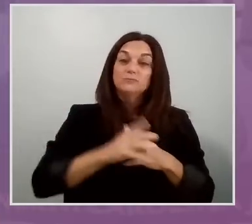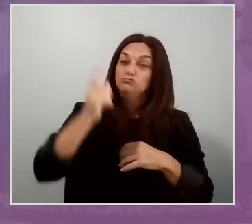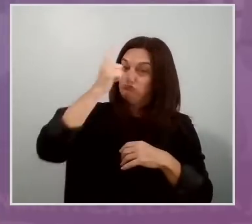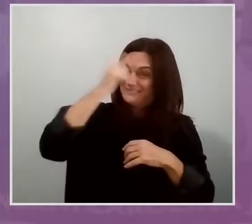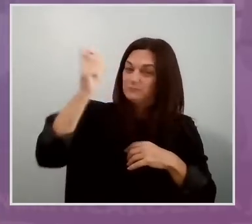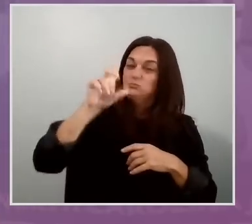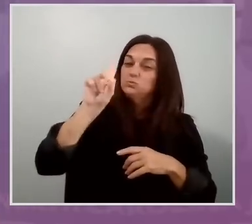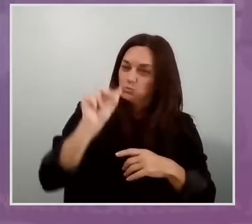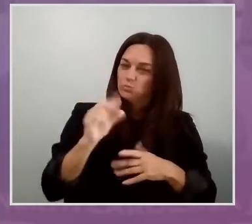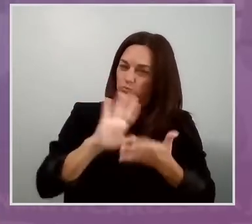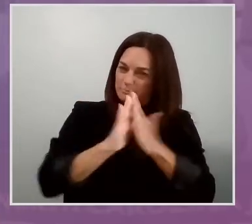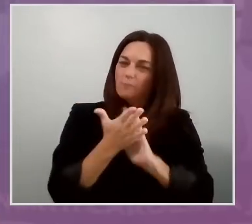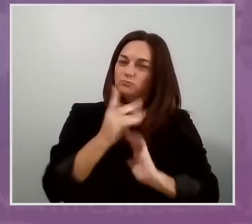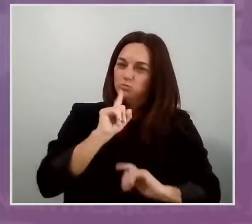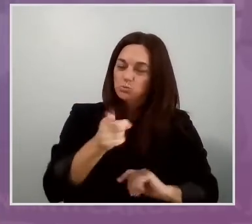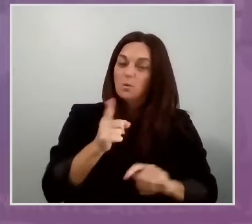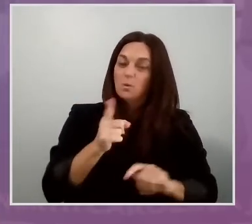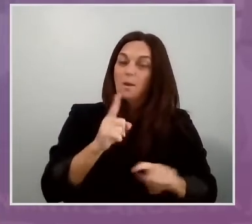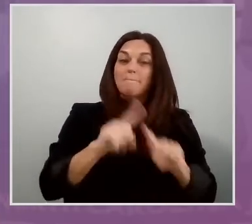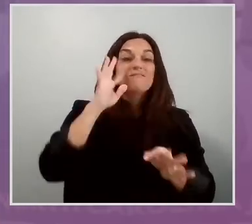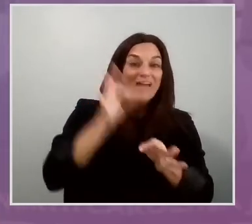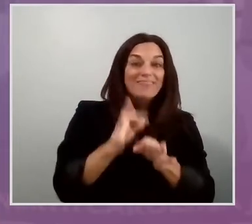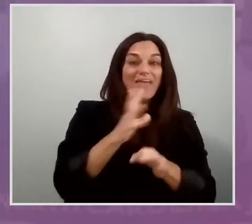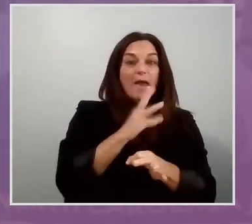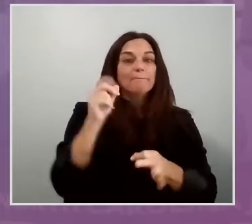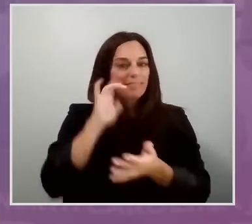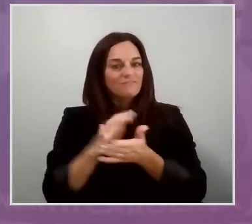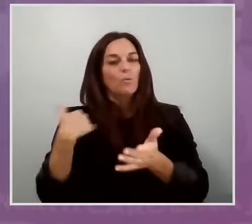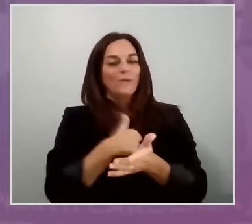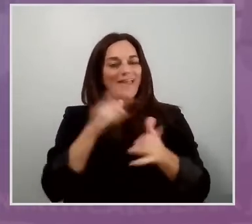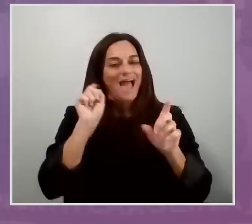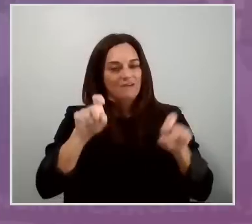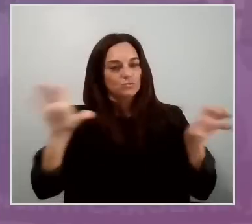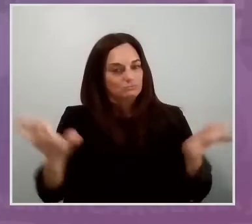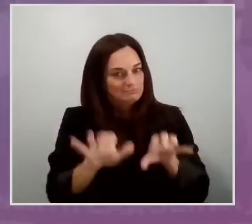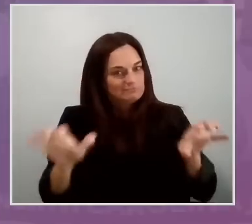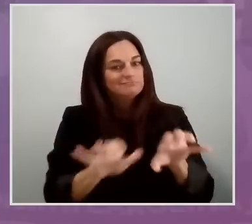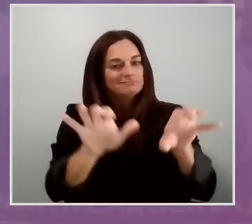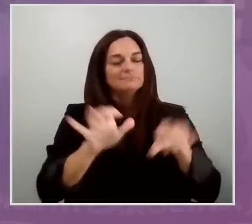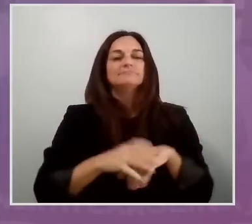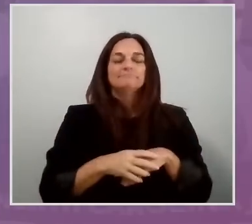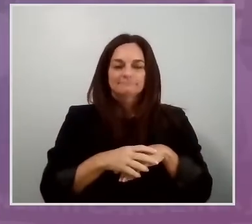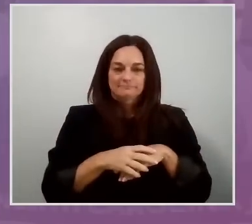I WAS ALWAYS TOLD TO DREAM. AND THAT DREAMS DO COME TRUE.